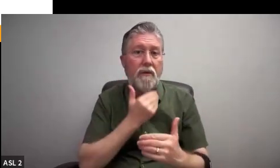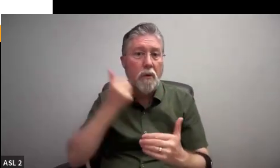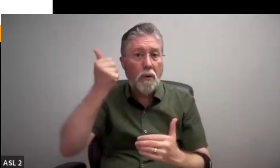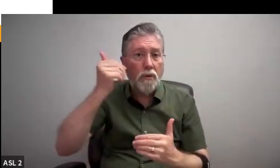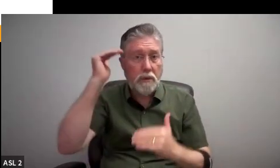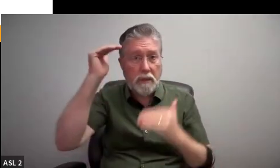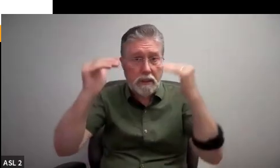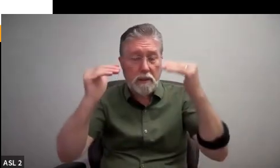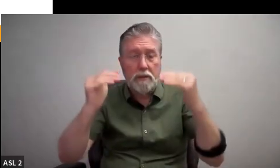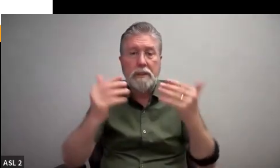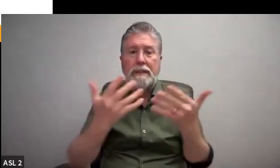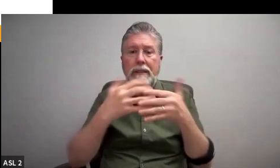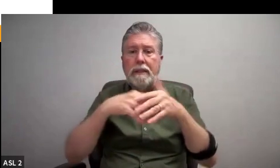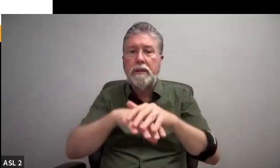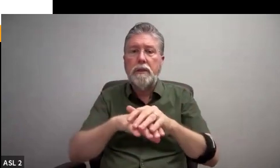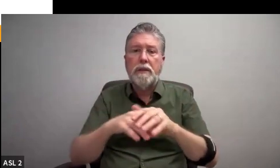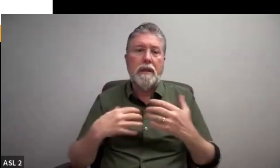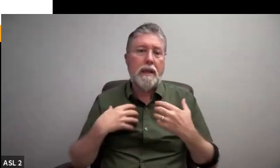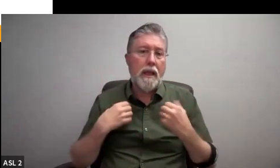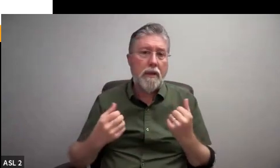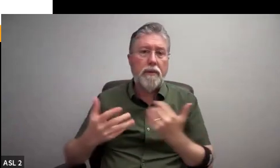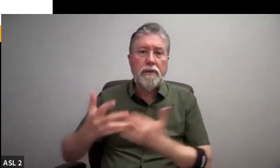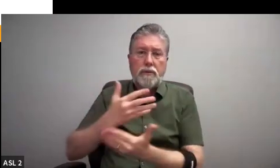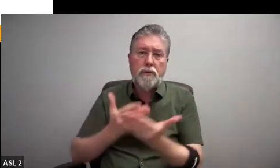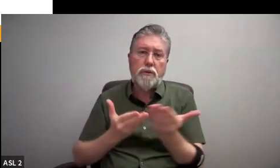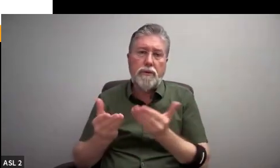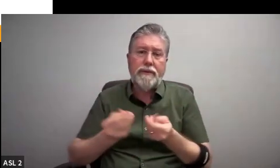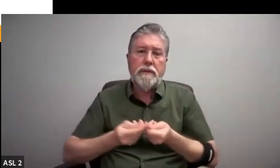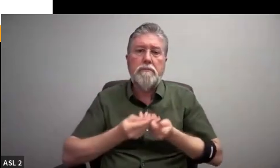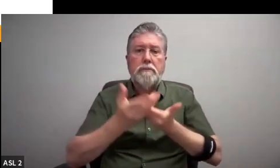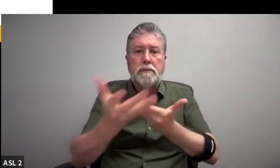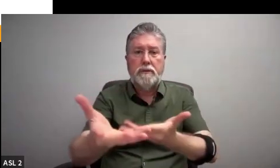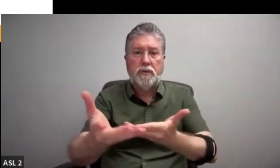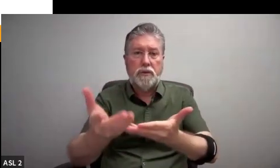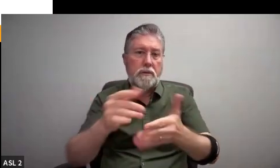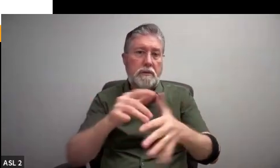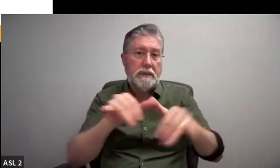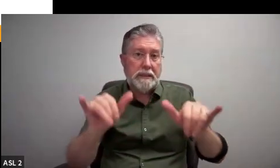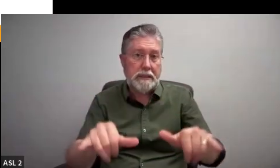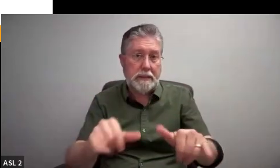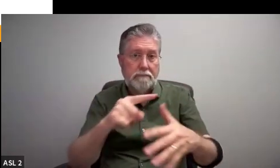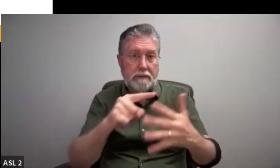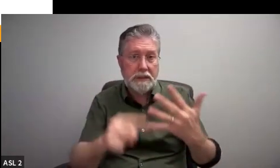integrating health and social service delivery systems, and builds capacity for long-term